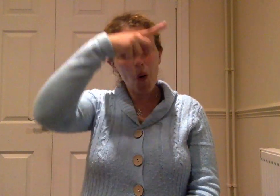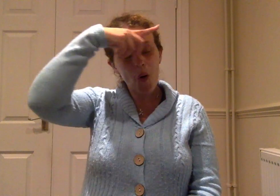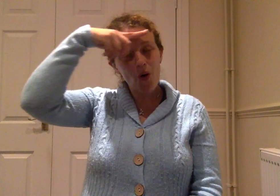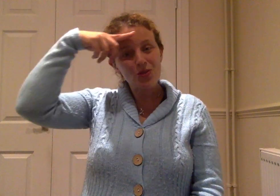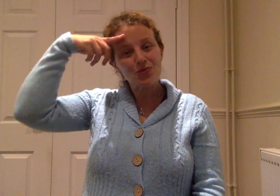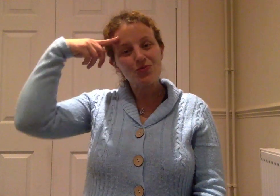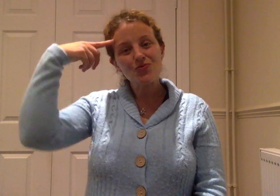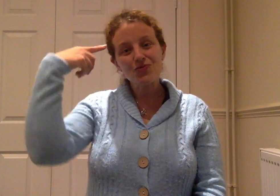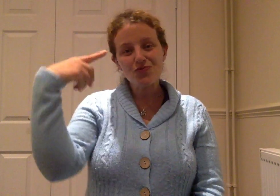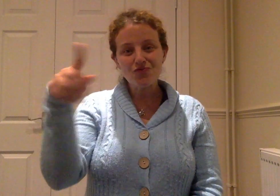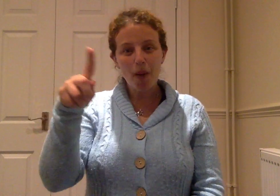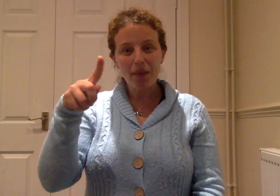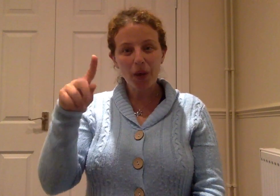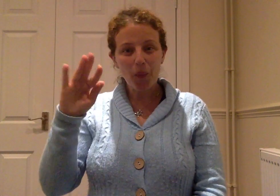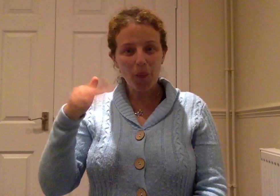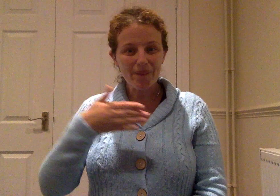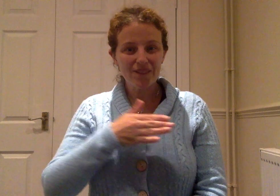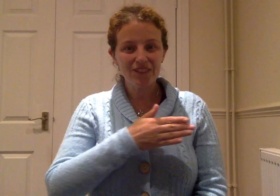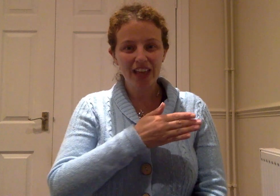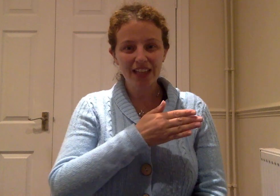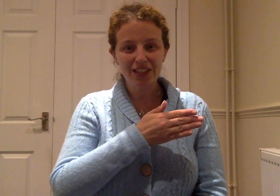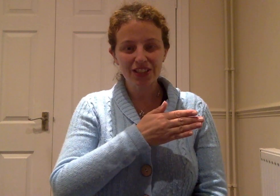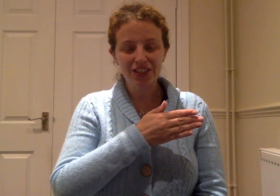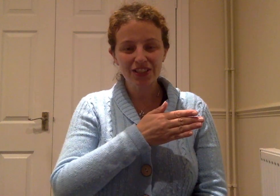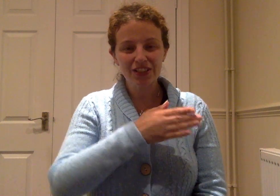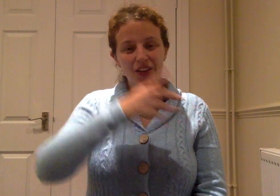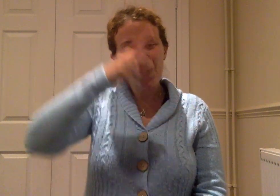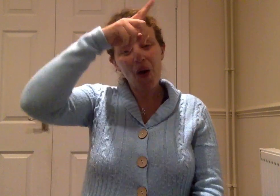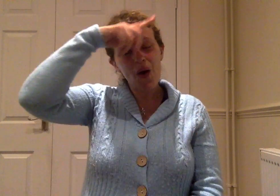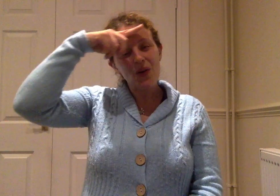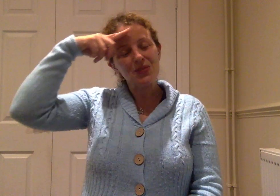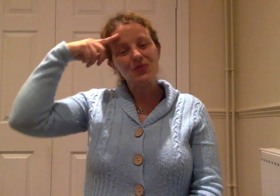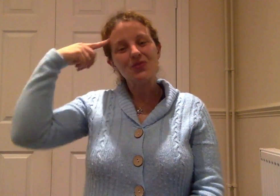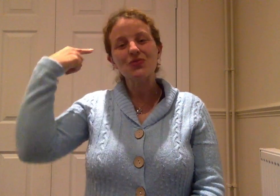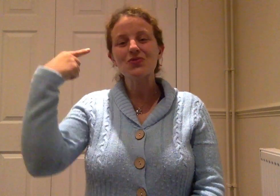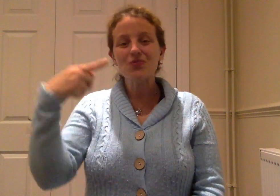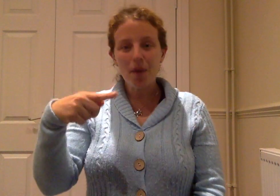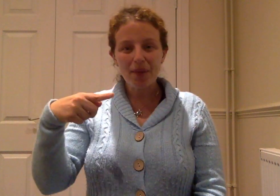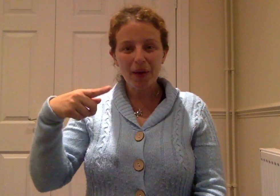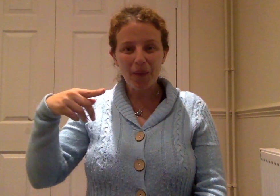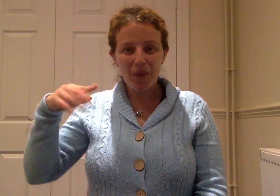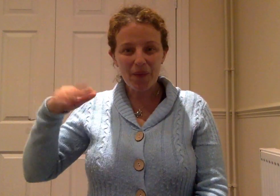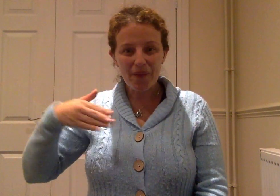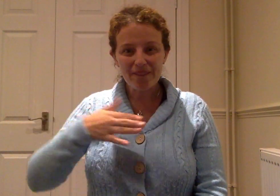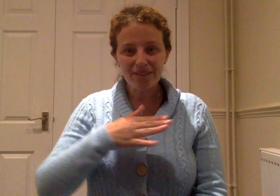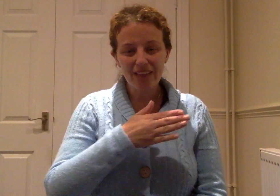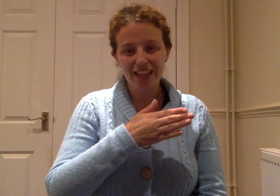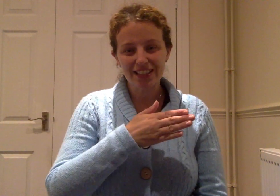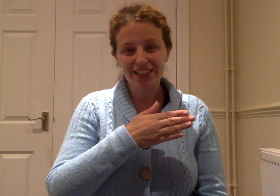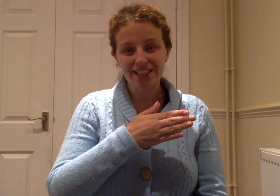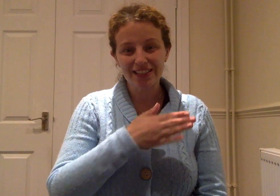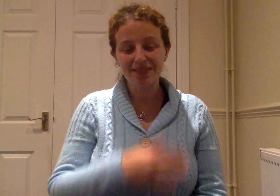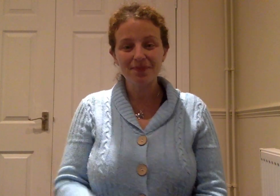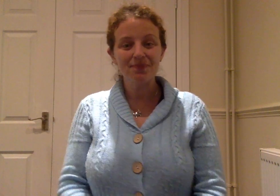Tropical fish